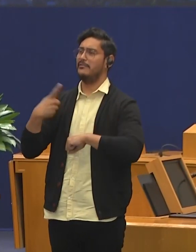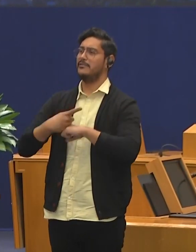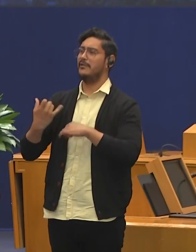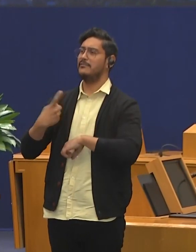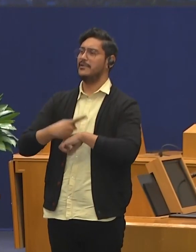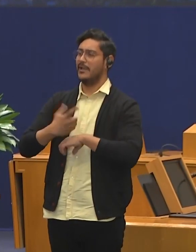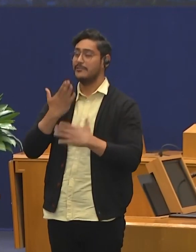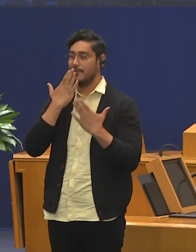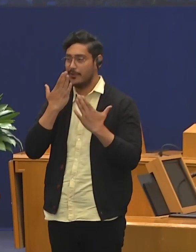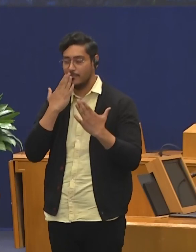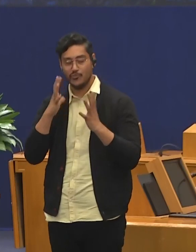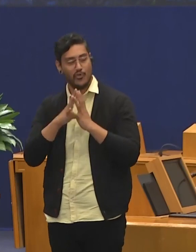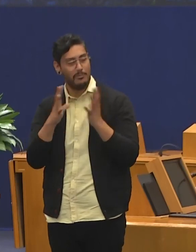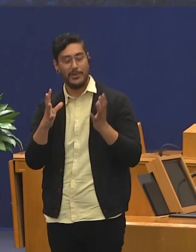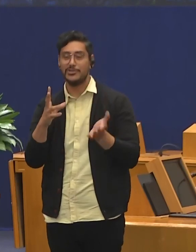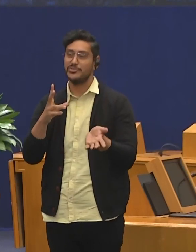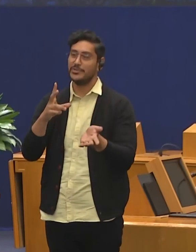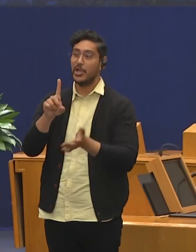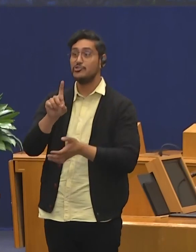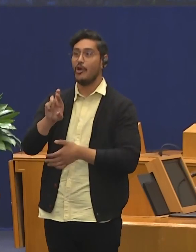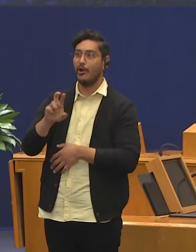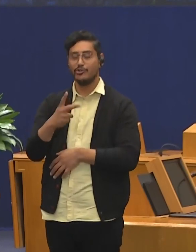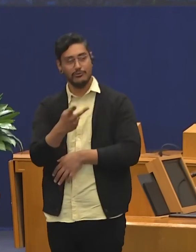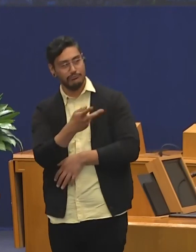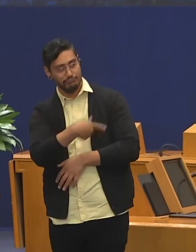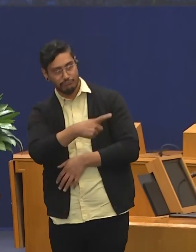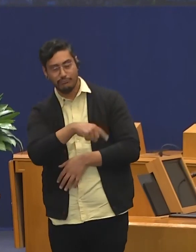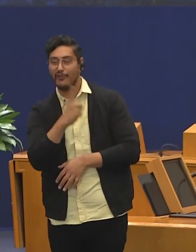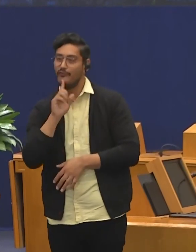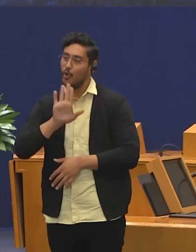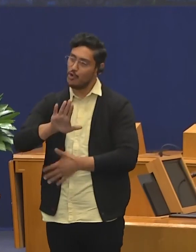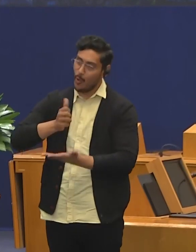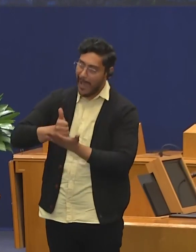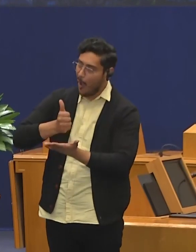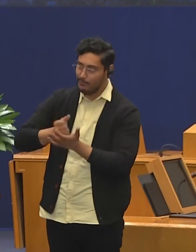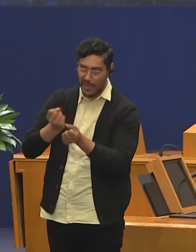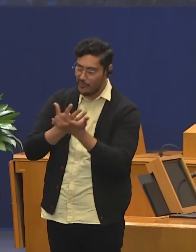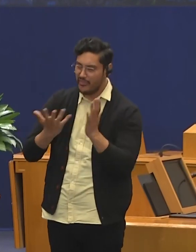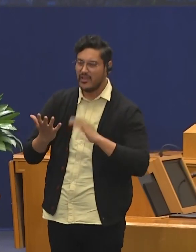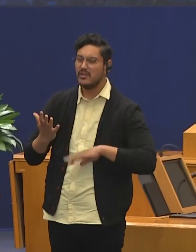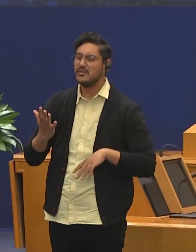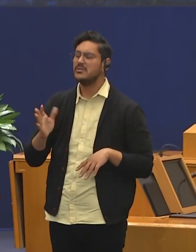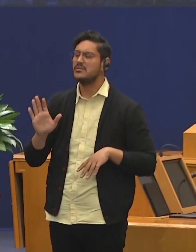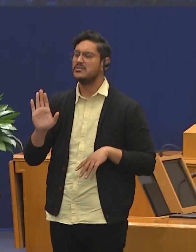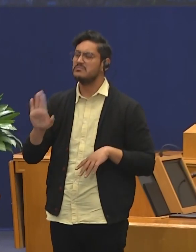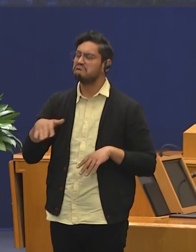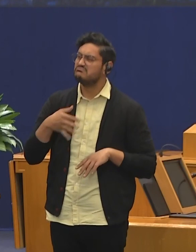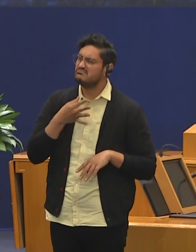AND ON WORLD HEALTH DAY, THANK YOU VERY MUCH, DOCTOR, AND DOCTORS, FOR YOUR SERVICE AND